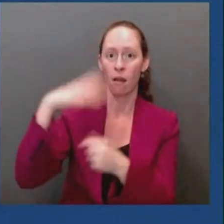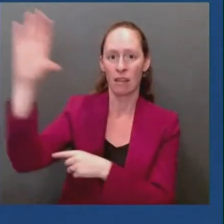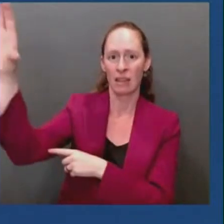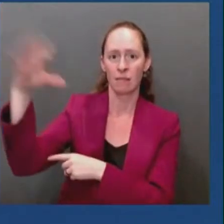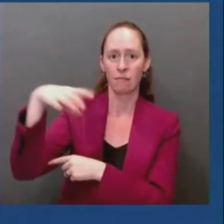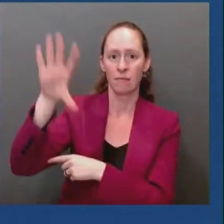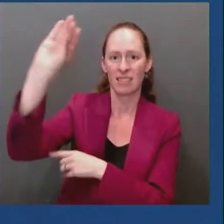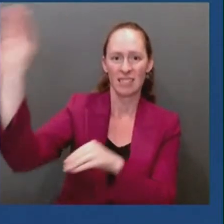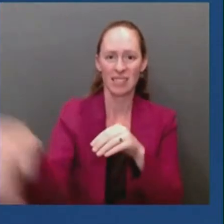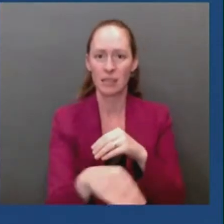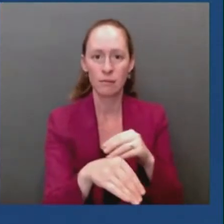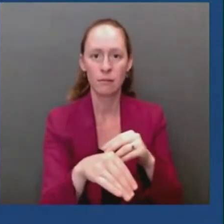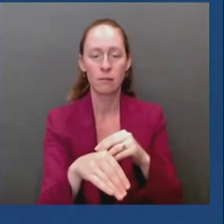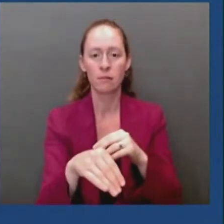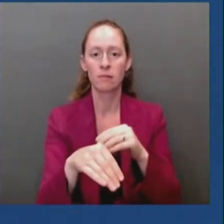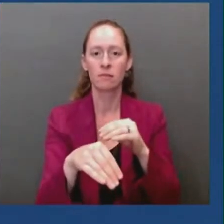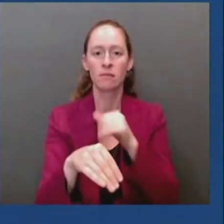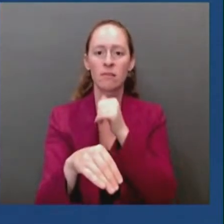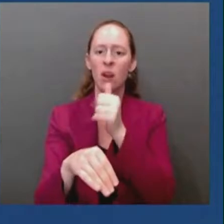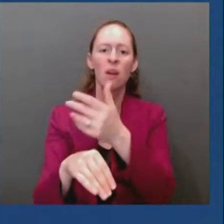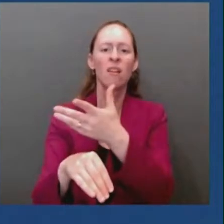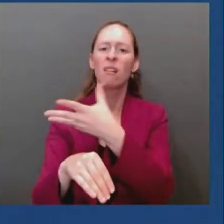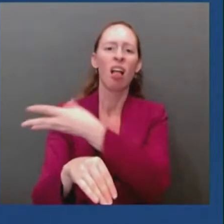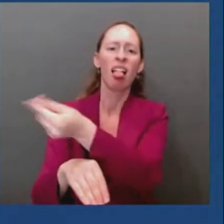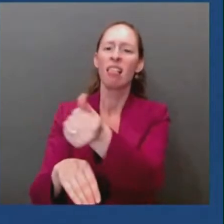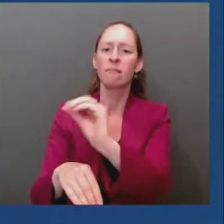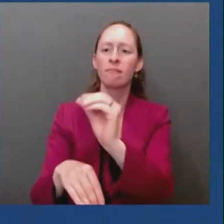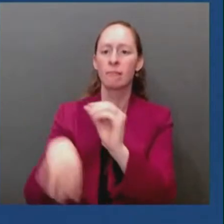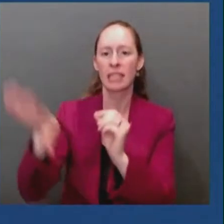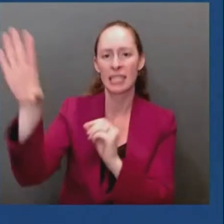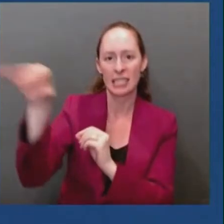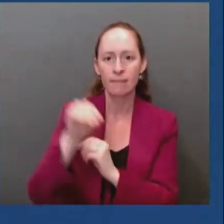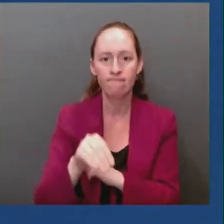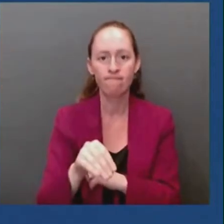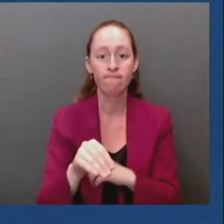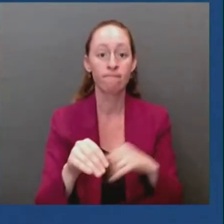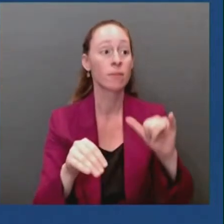WE DON'T HAVE THAT STOCKPILE.